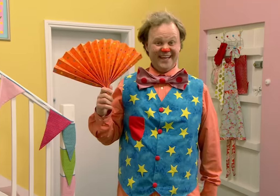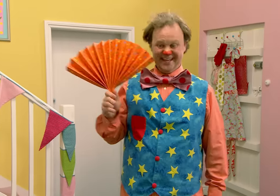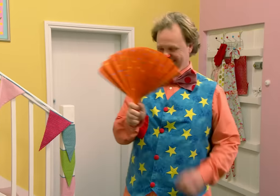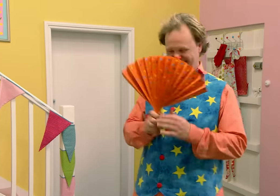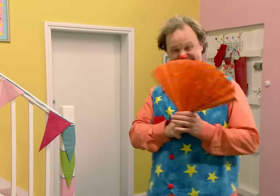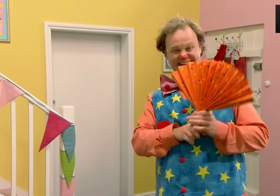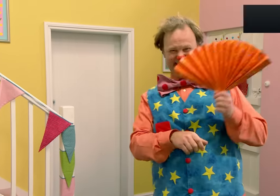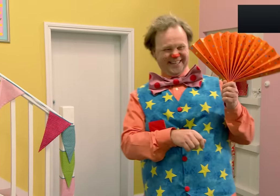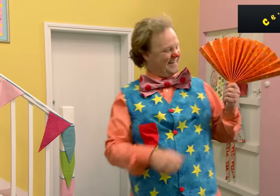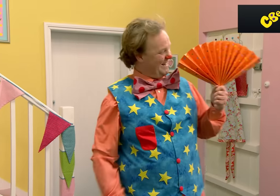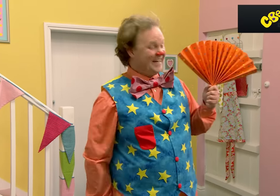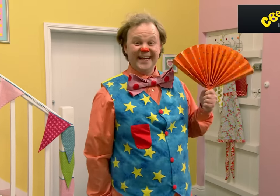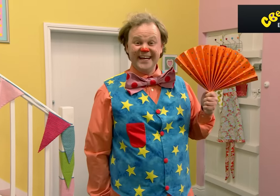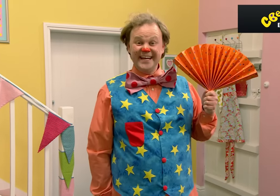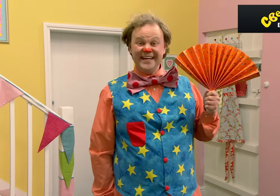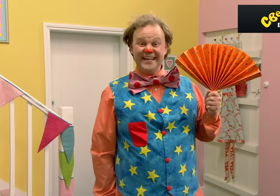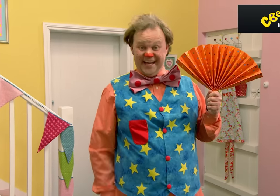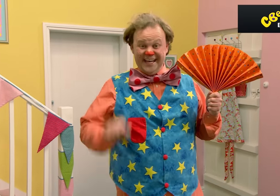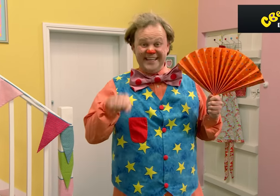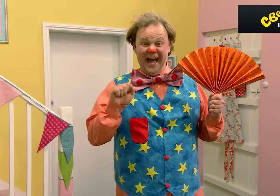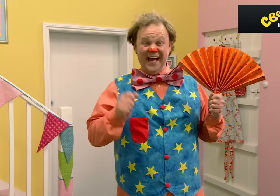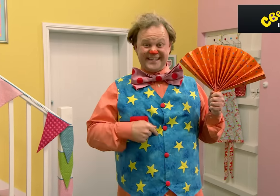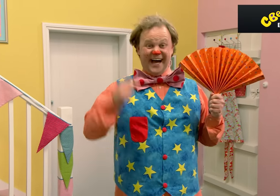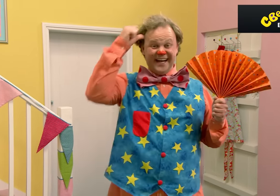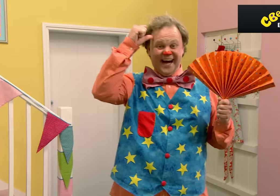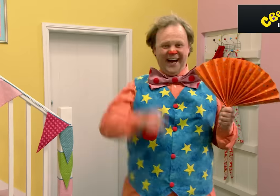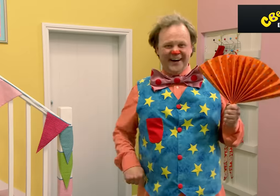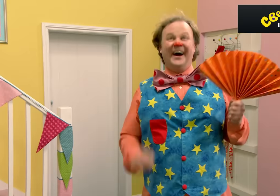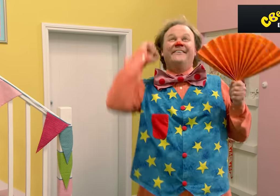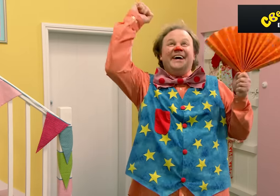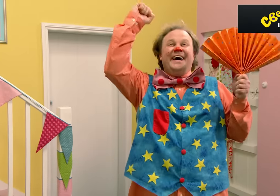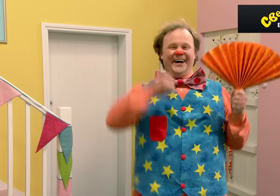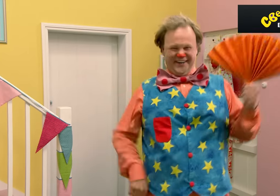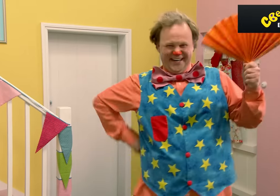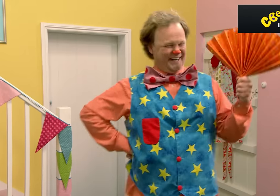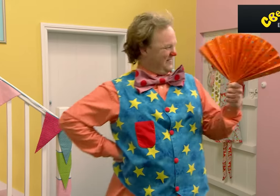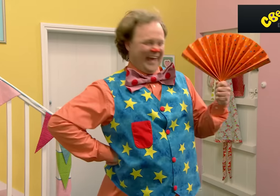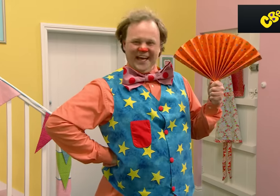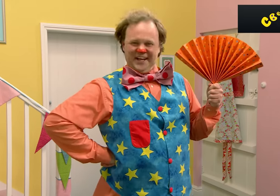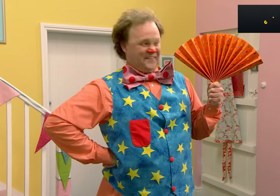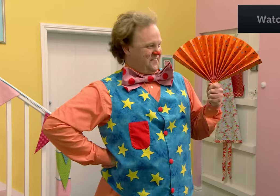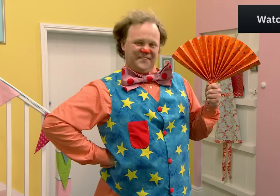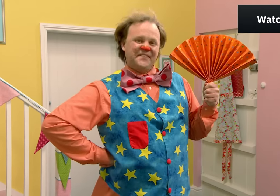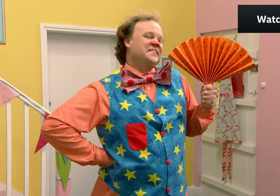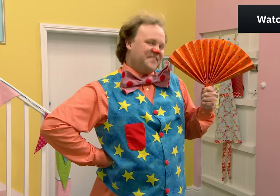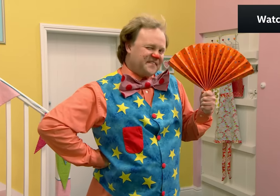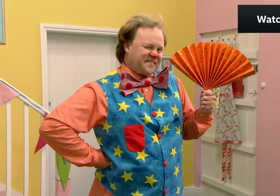you can use the fan to cool yourself down yes i know